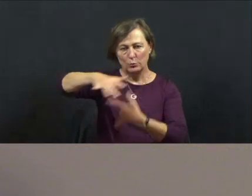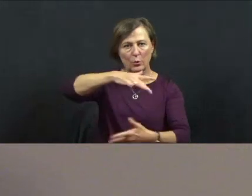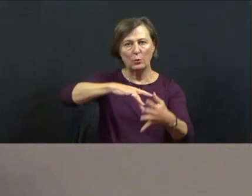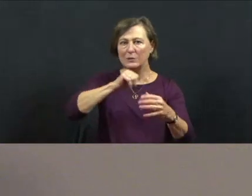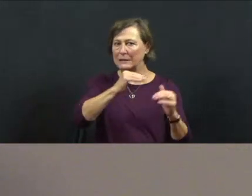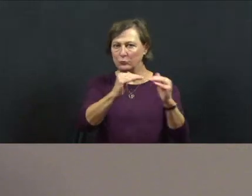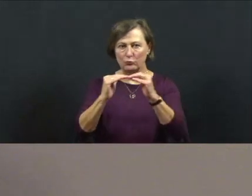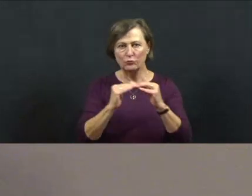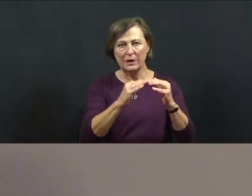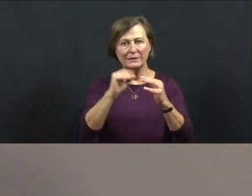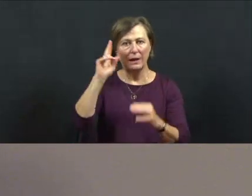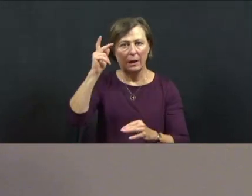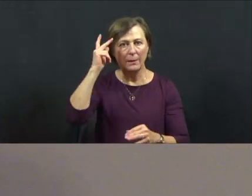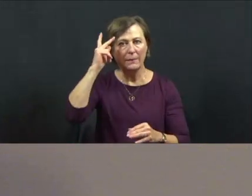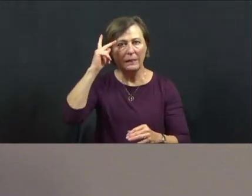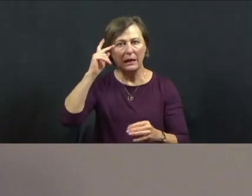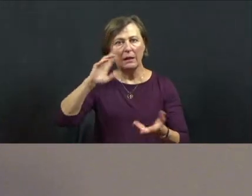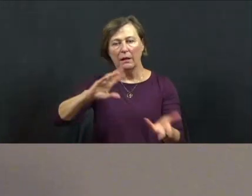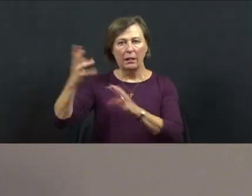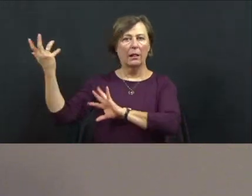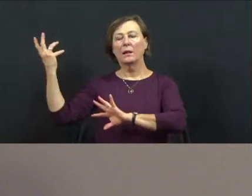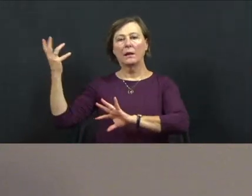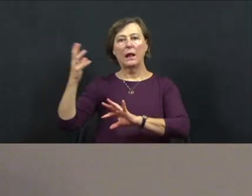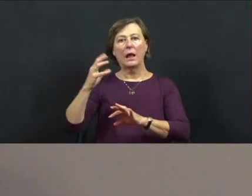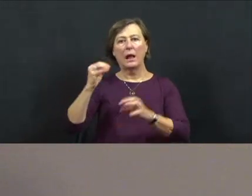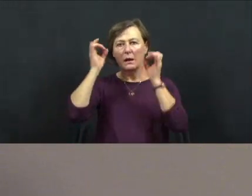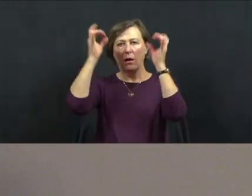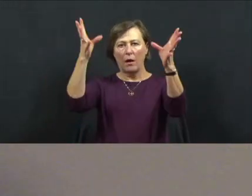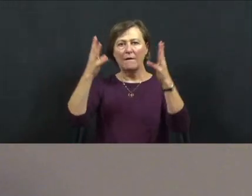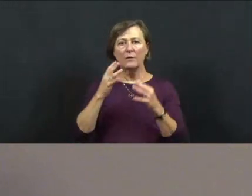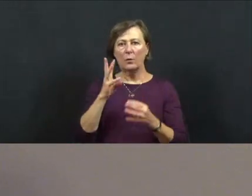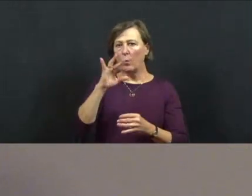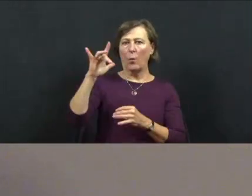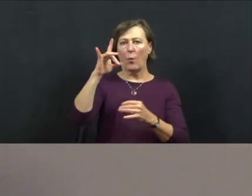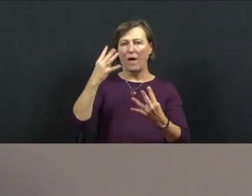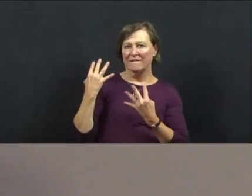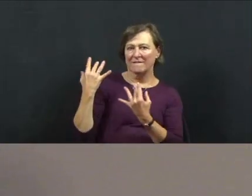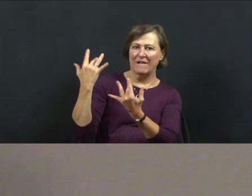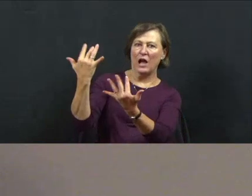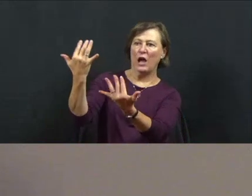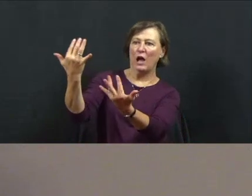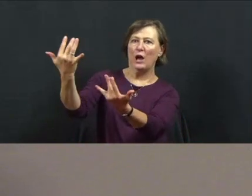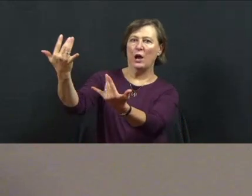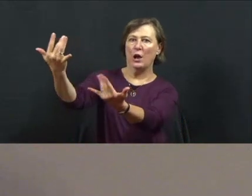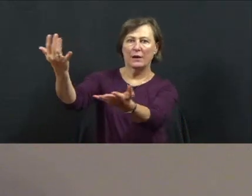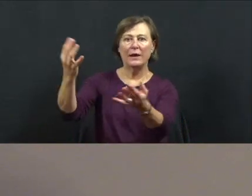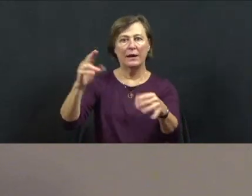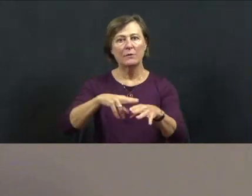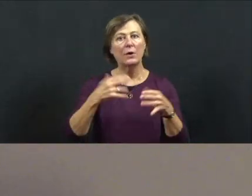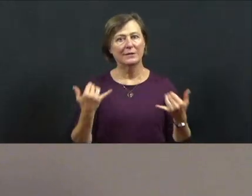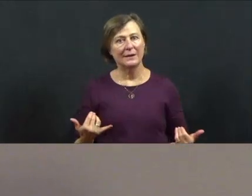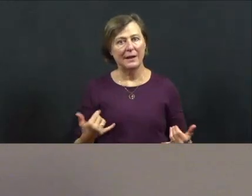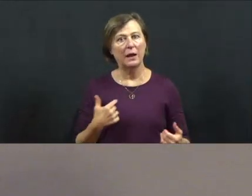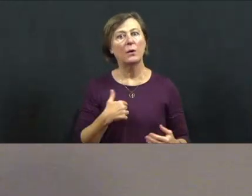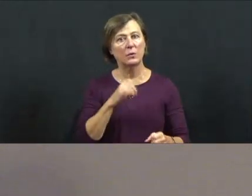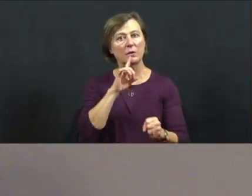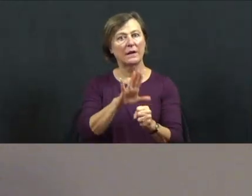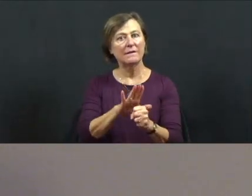and torturous wildfires, and of course, now, we are confirming a new supreme